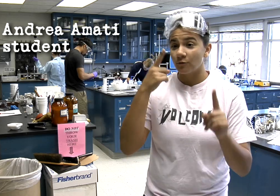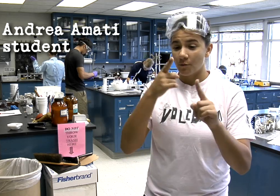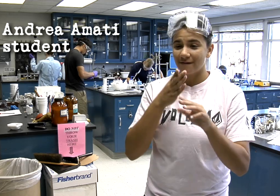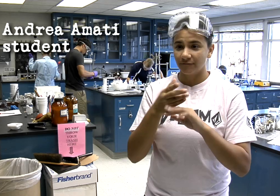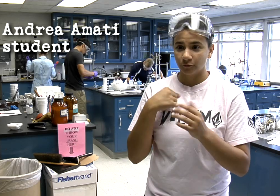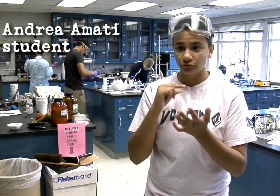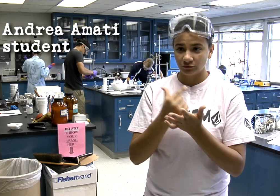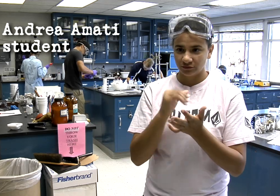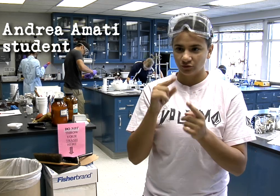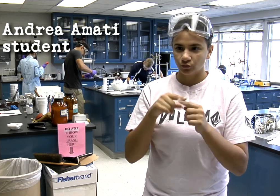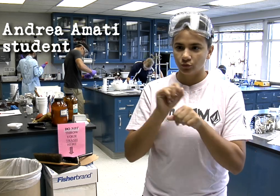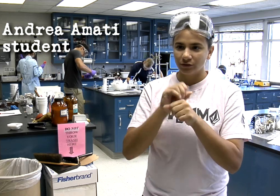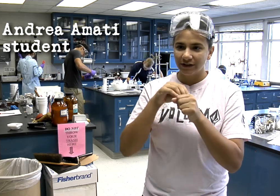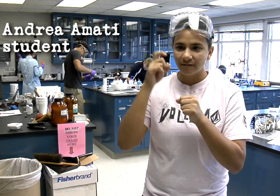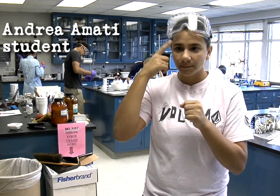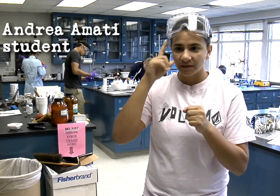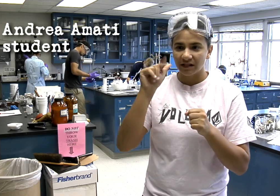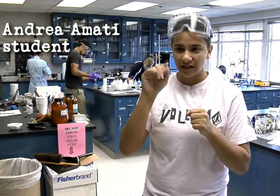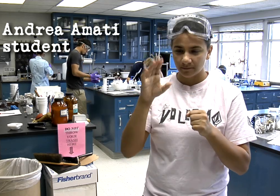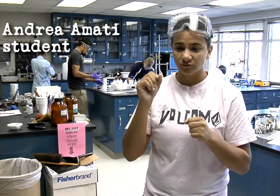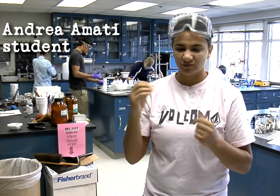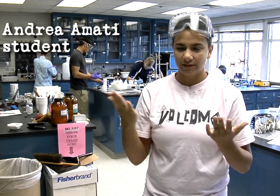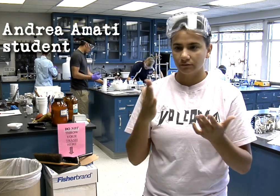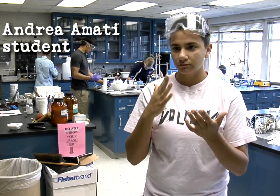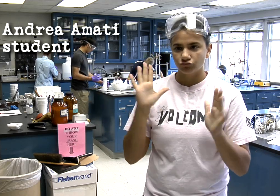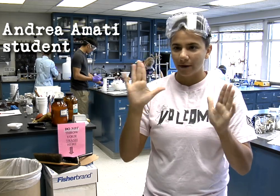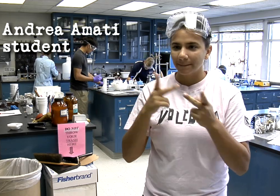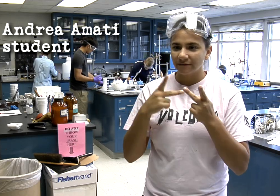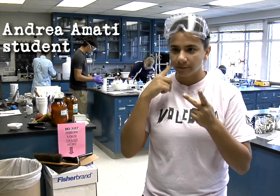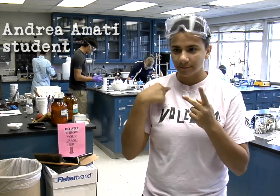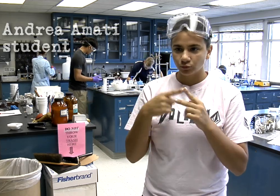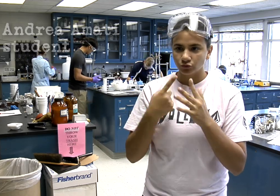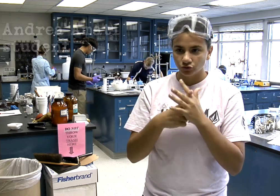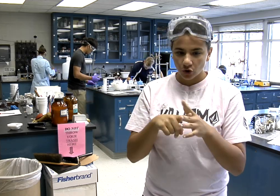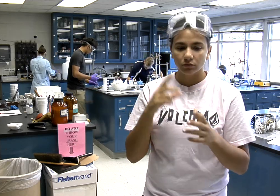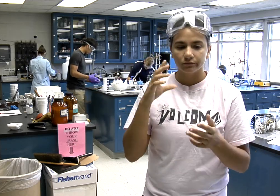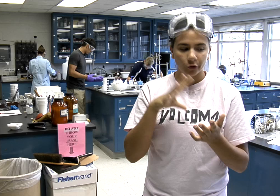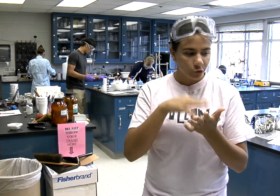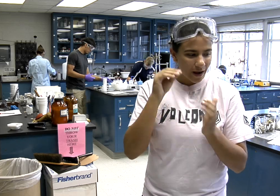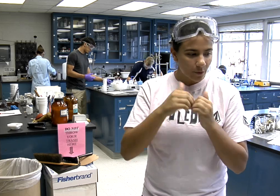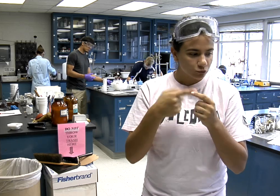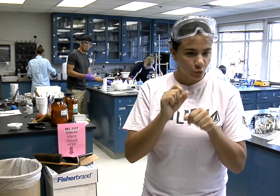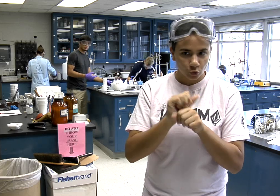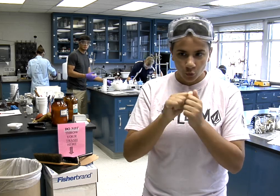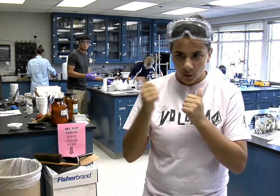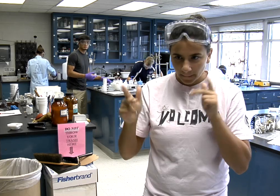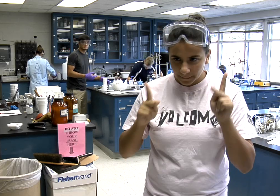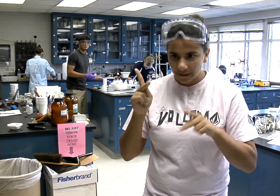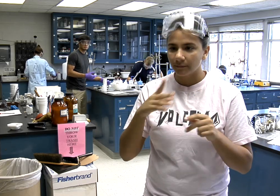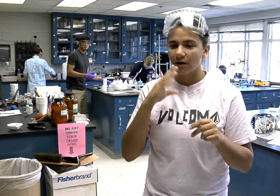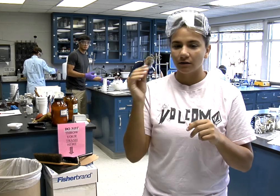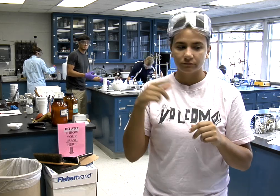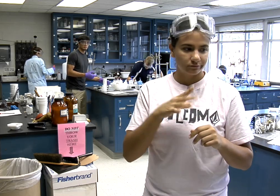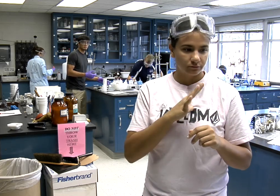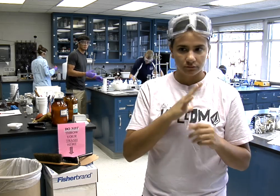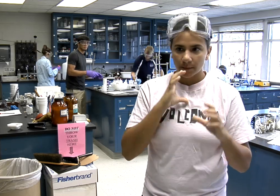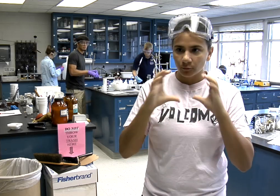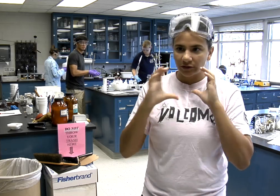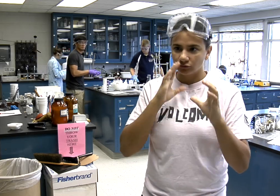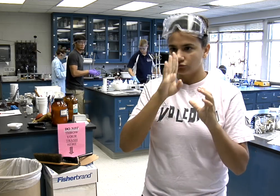My goal after I graduate is to work in a government lab. This is a wonderful place for me to start, learning how to work with other people, and its great